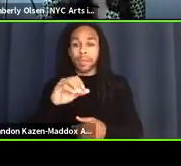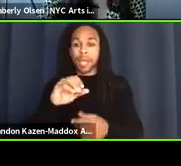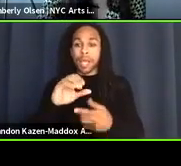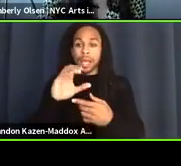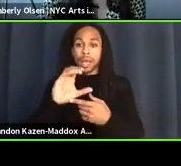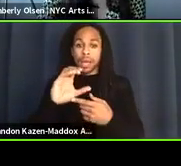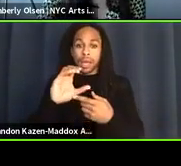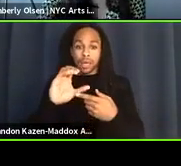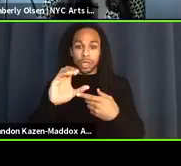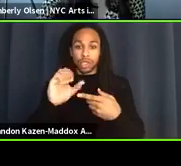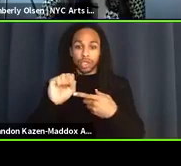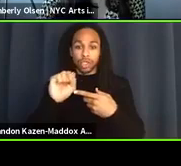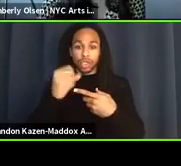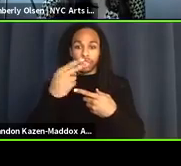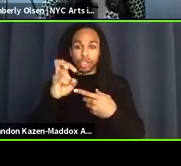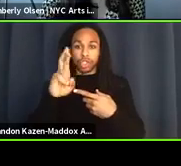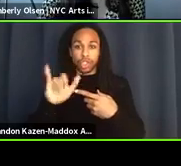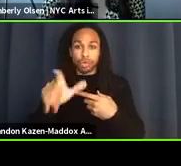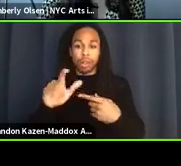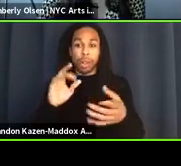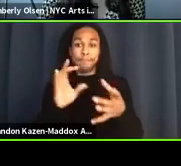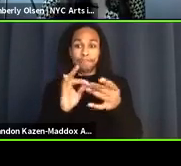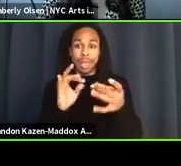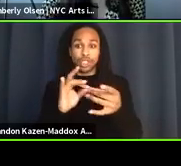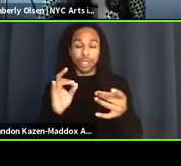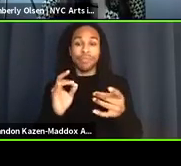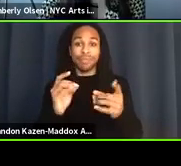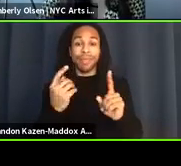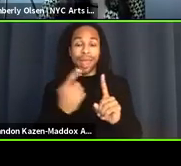the field is using this as an opportunity for growth.